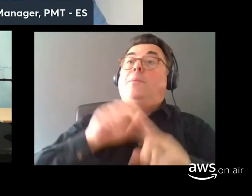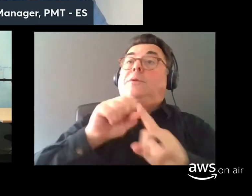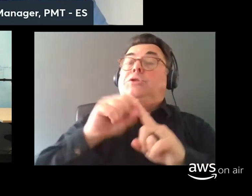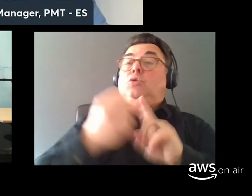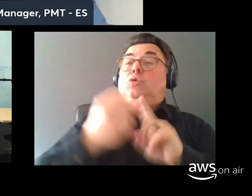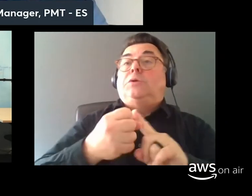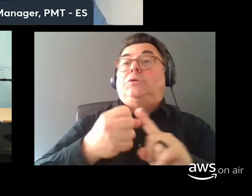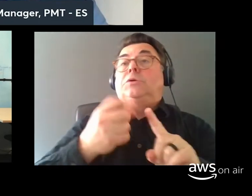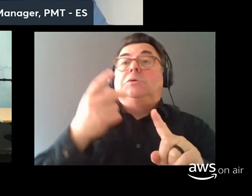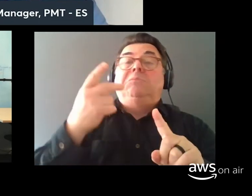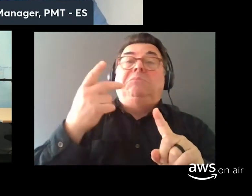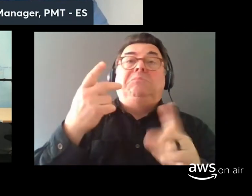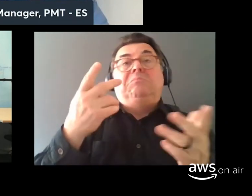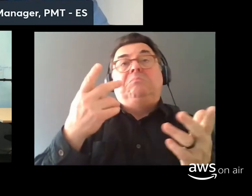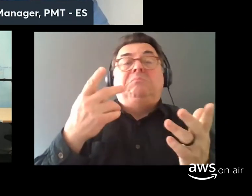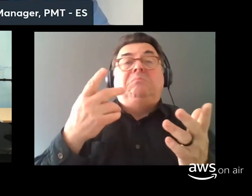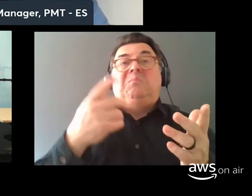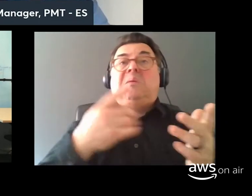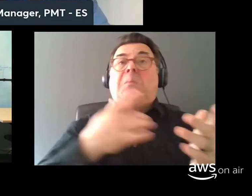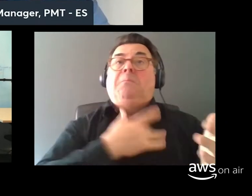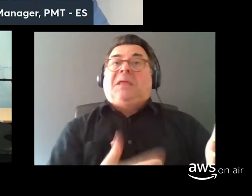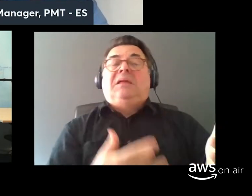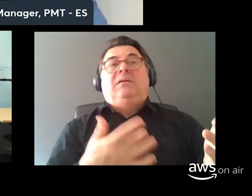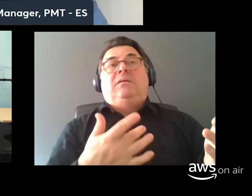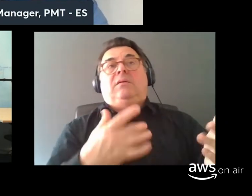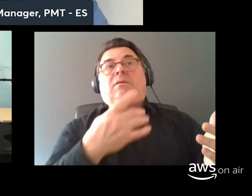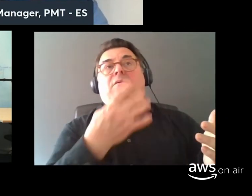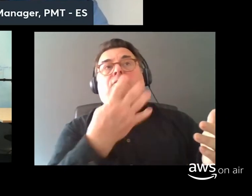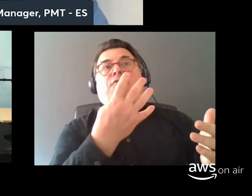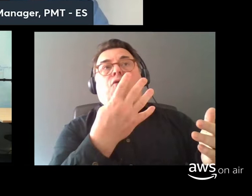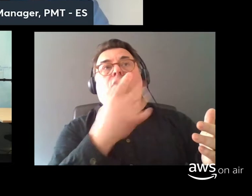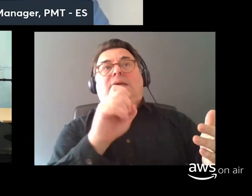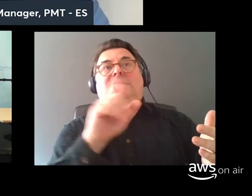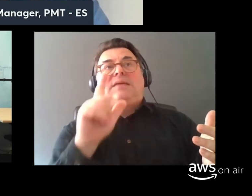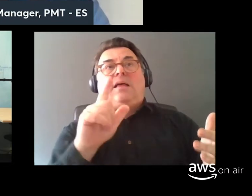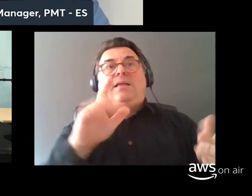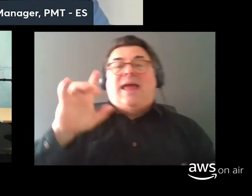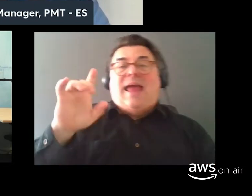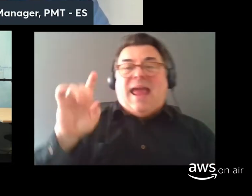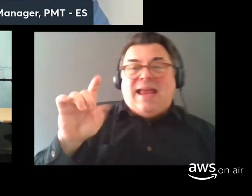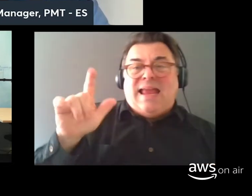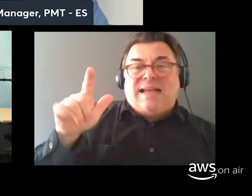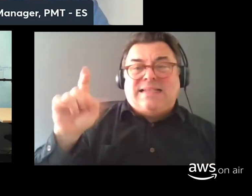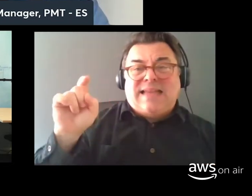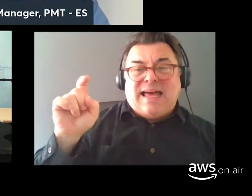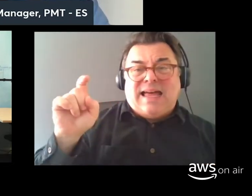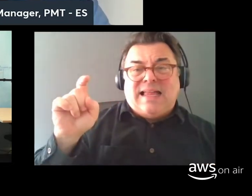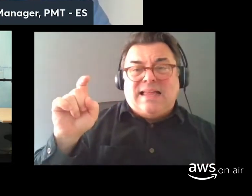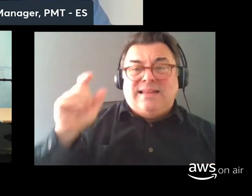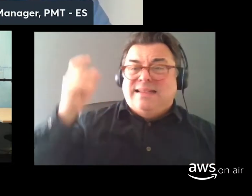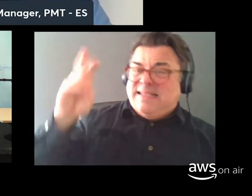EC2 instances, we go from, let's say, 4 extra large to an 8 extra large to 16, so on and so forth.